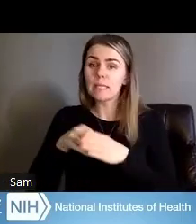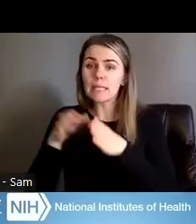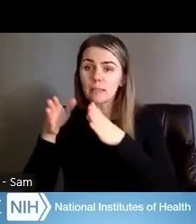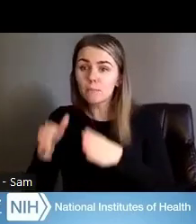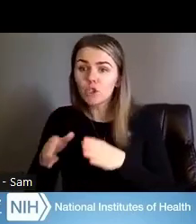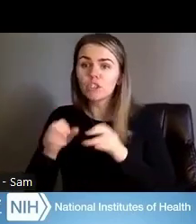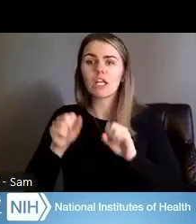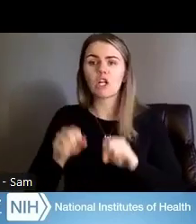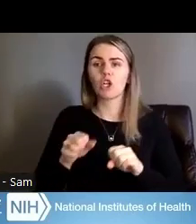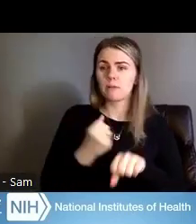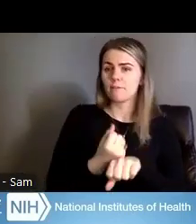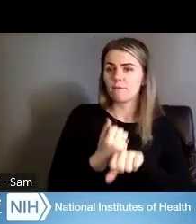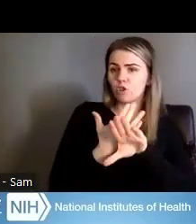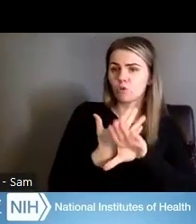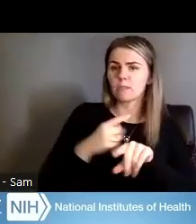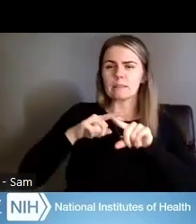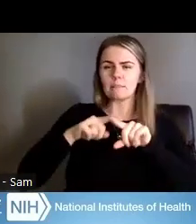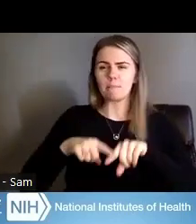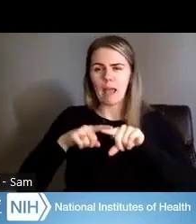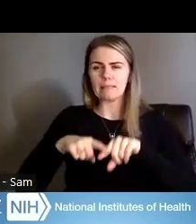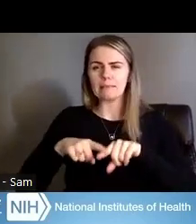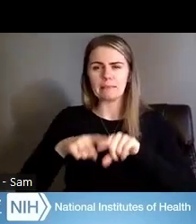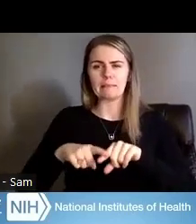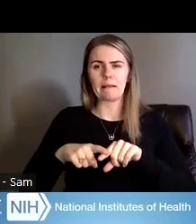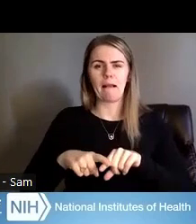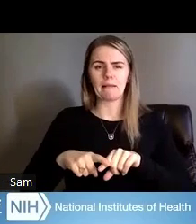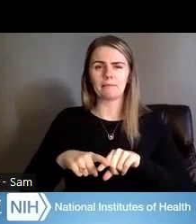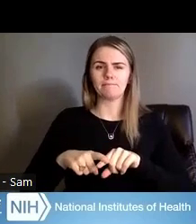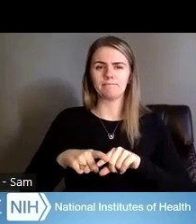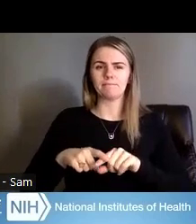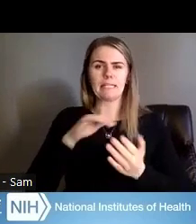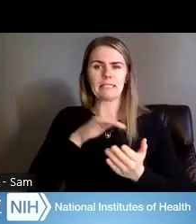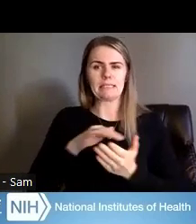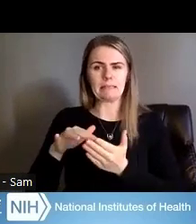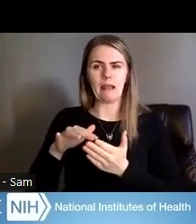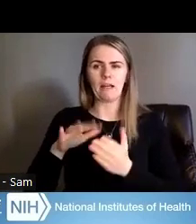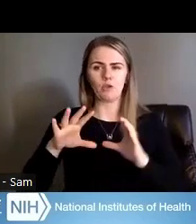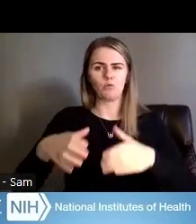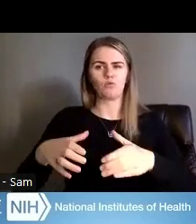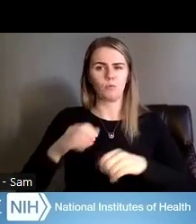depending on how the study section is organized